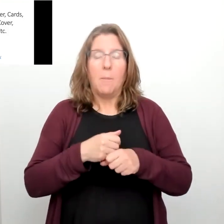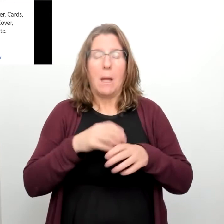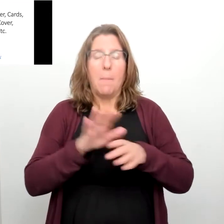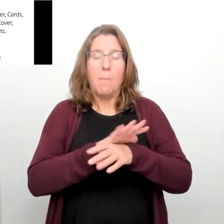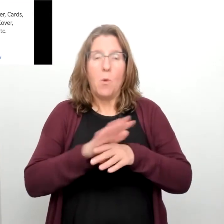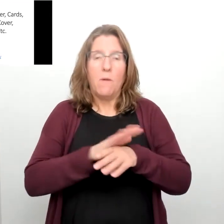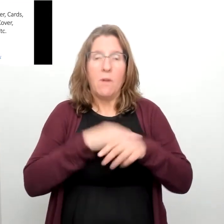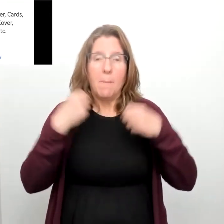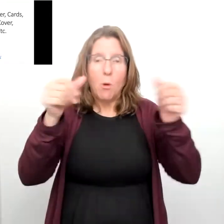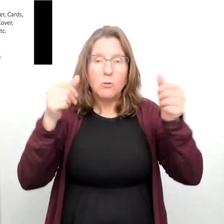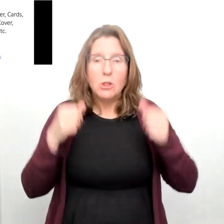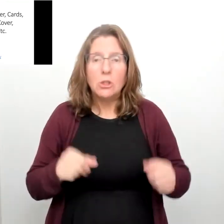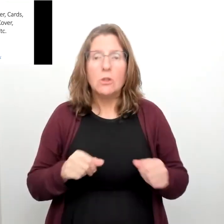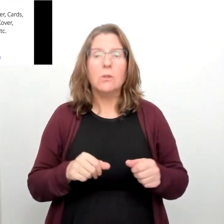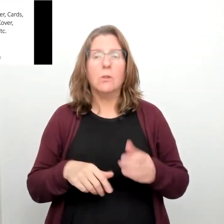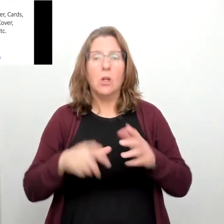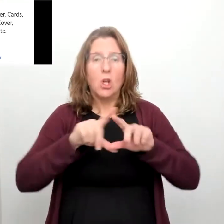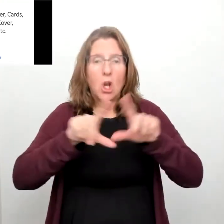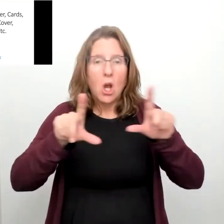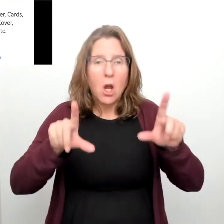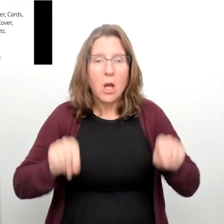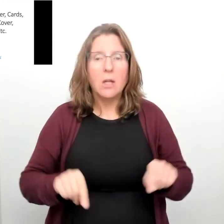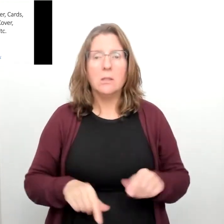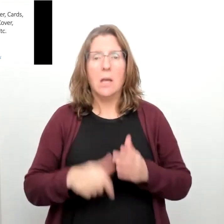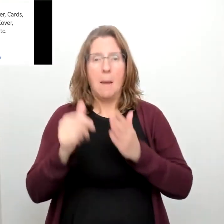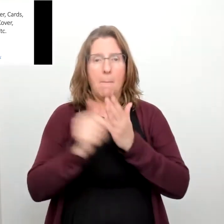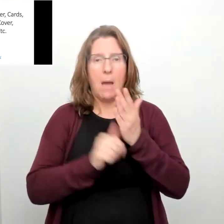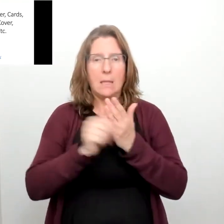Students can make movie posters, cards,